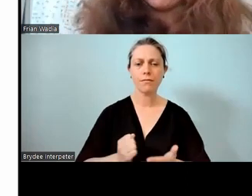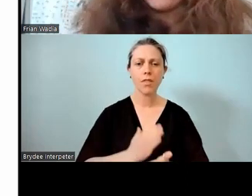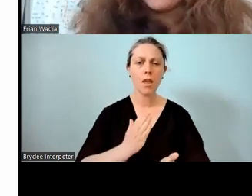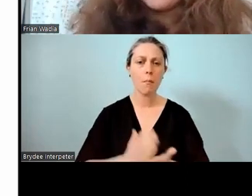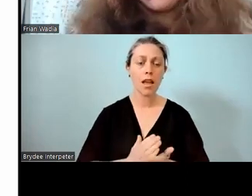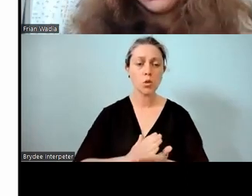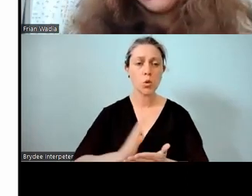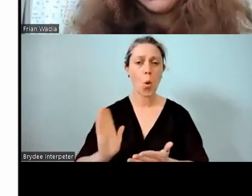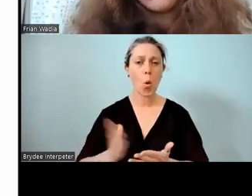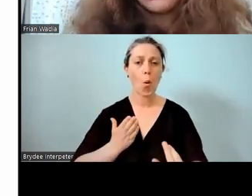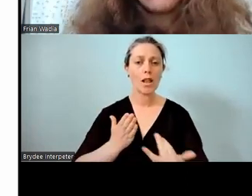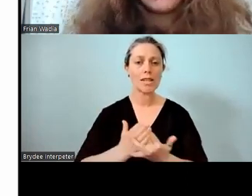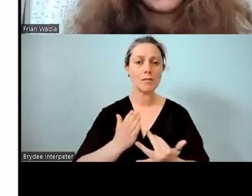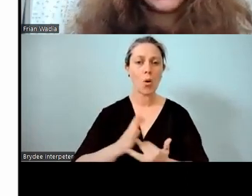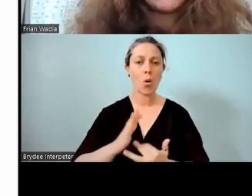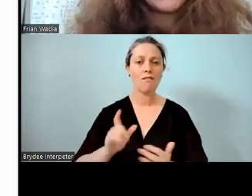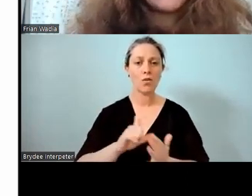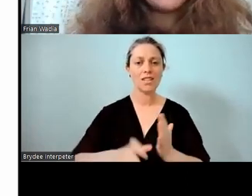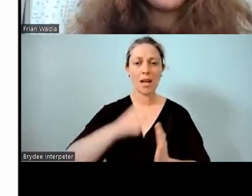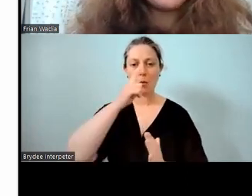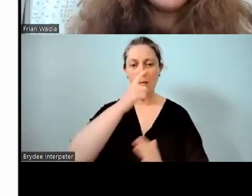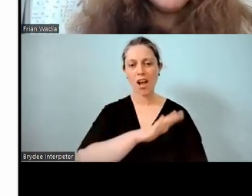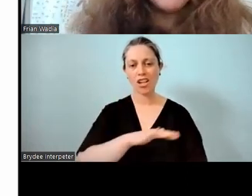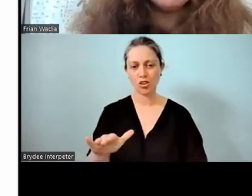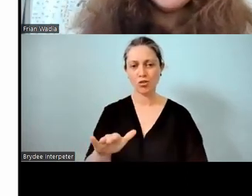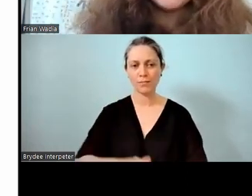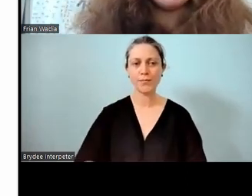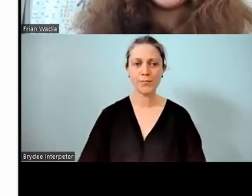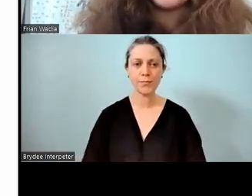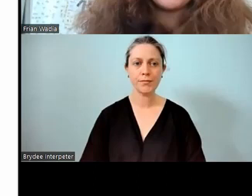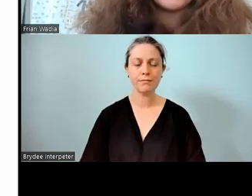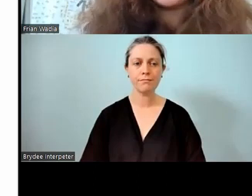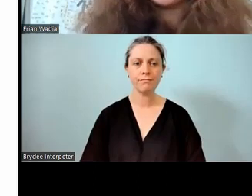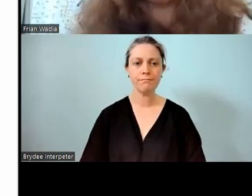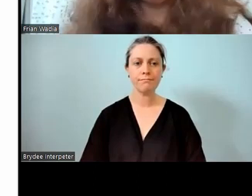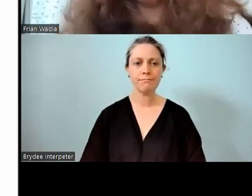for our disabled people and children. So EGL vision in education.